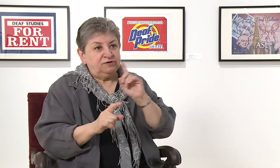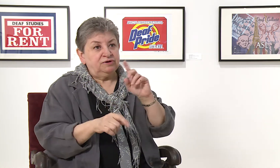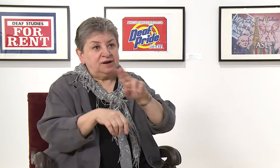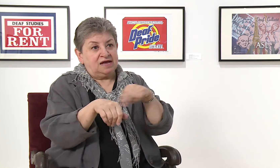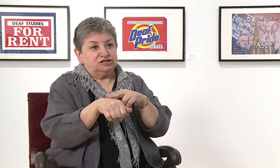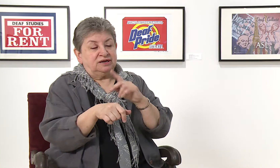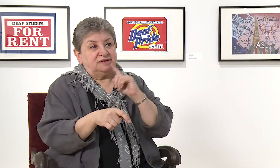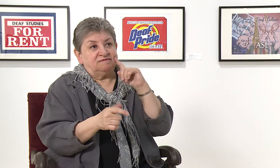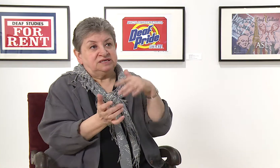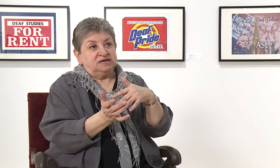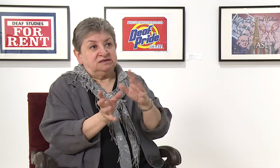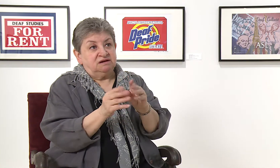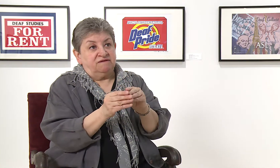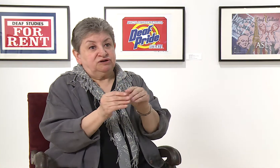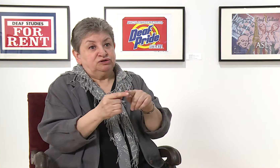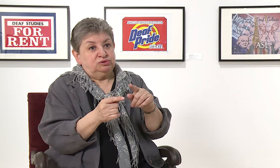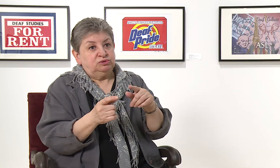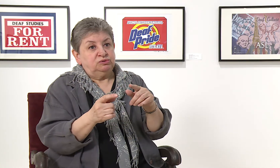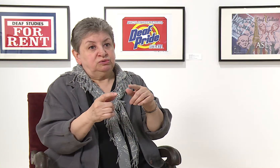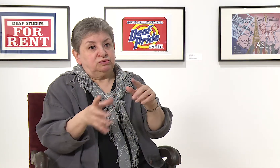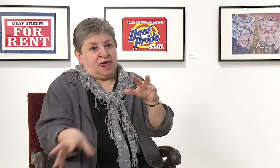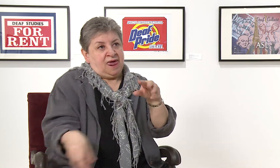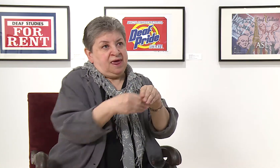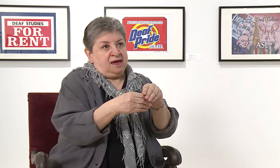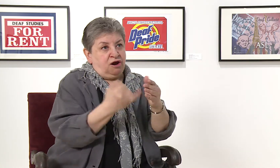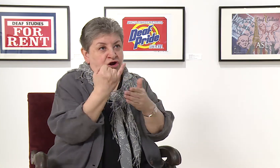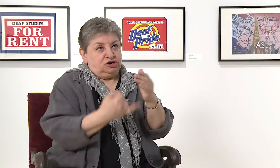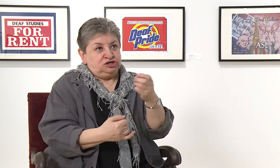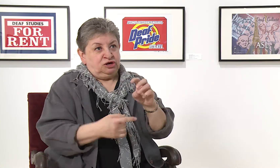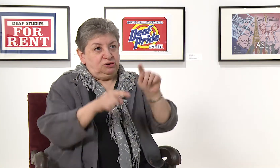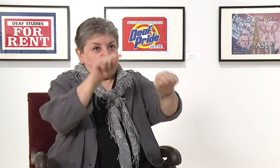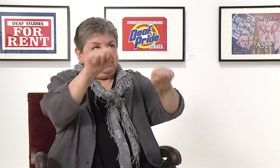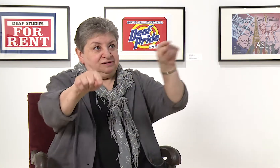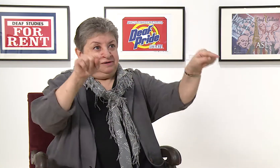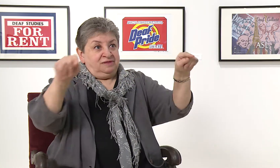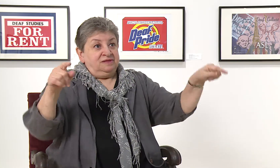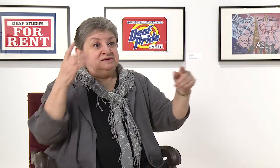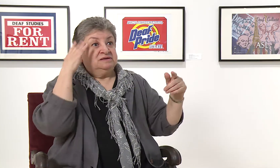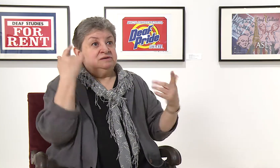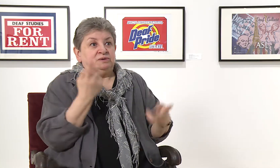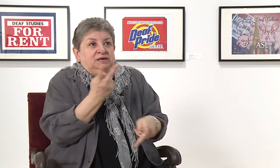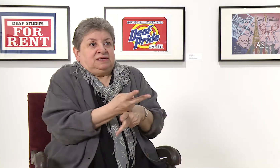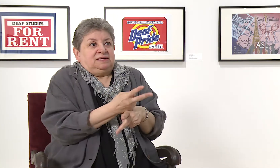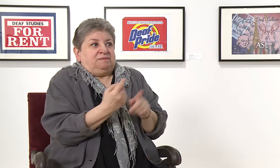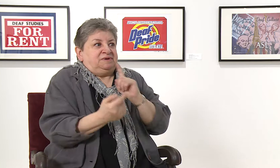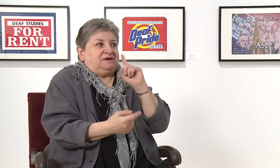Our next effort was to push the National Deaf Studies conference to add art shows to their events.